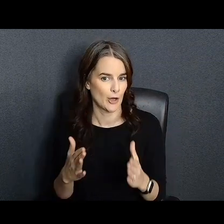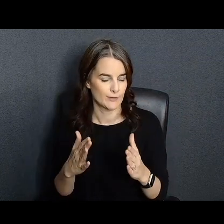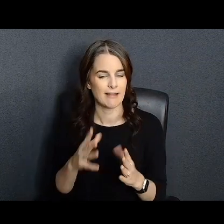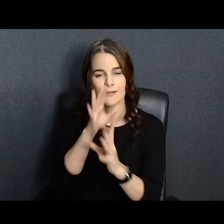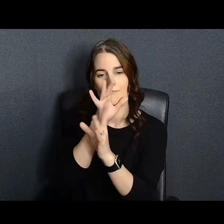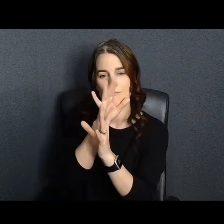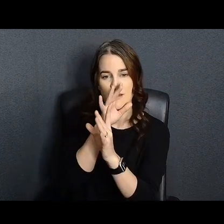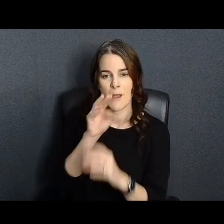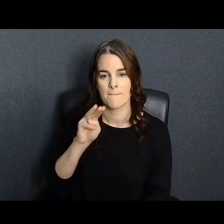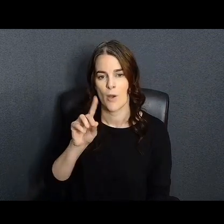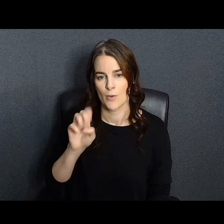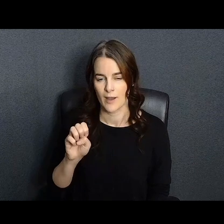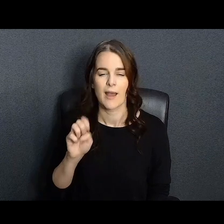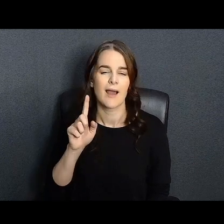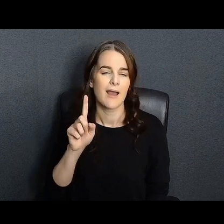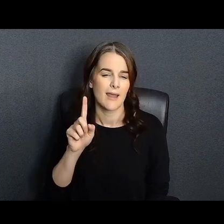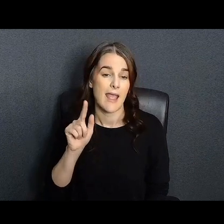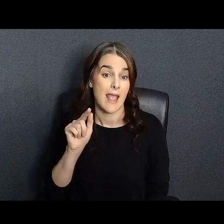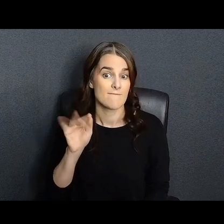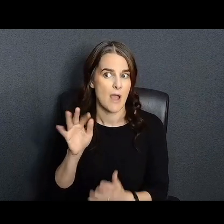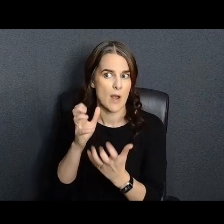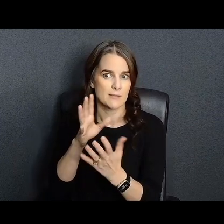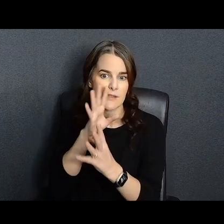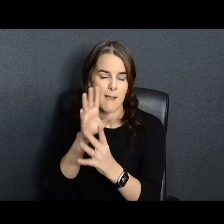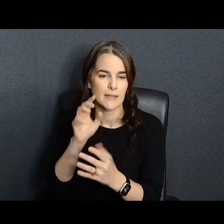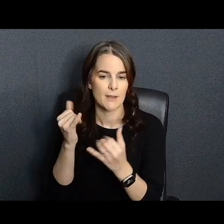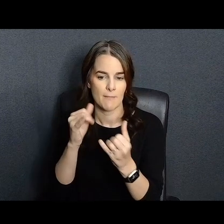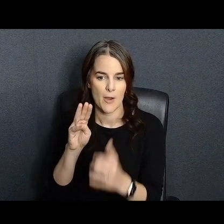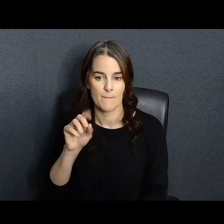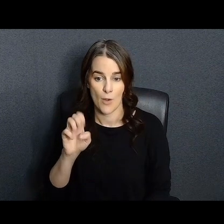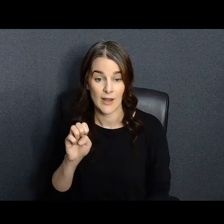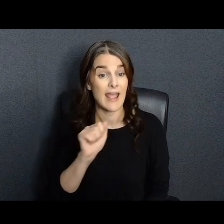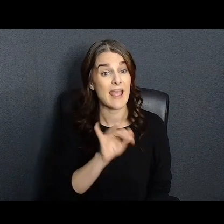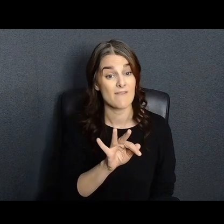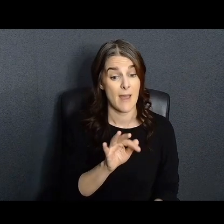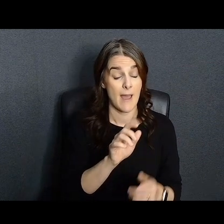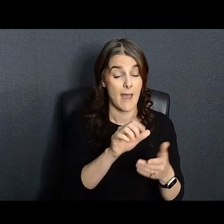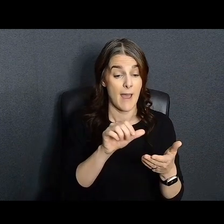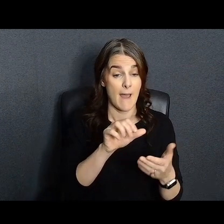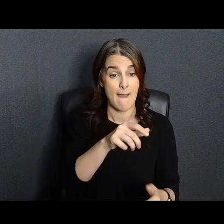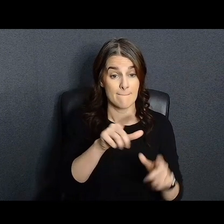I need to make sure it's in Player mode. Otherwise, if I'm in Page Editor, it's not going to necessarily talk to me.